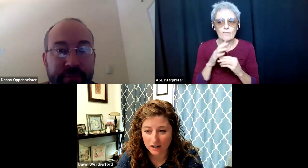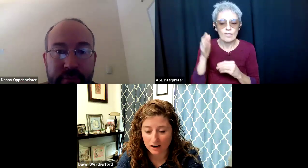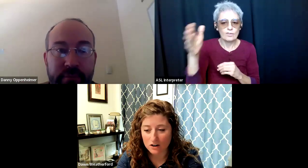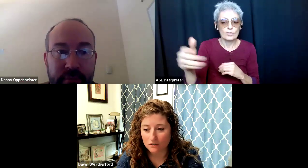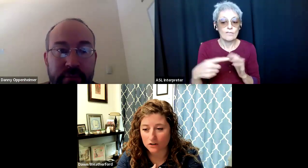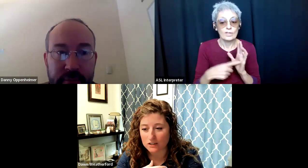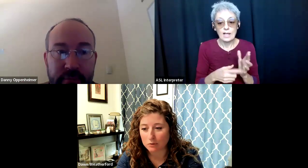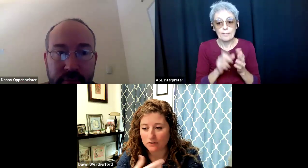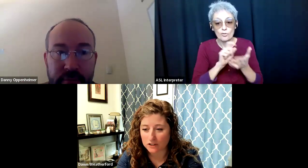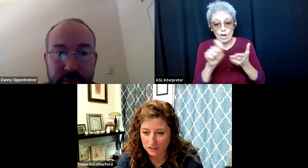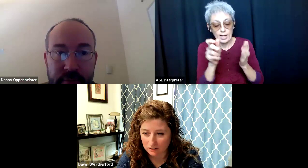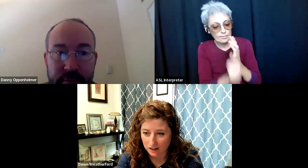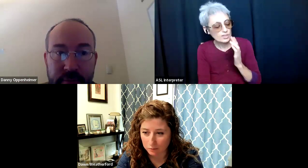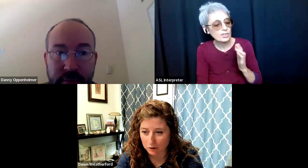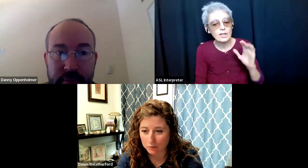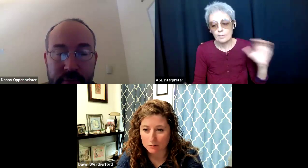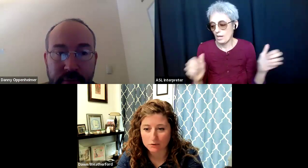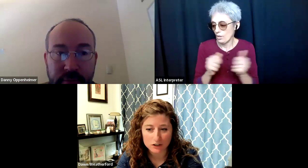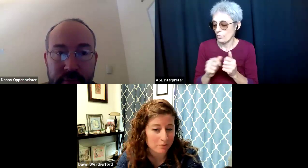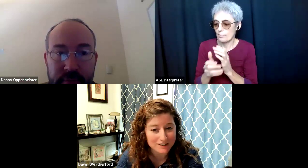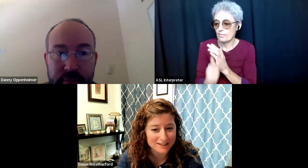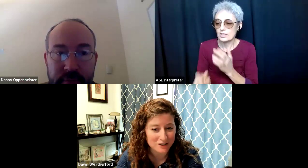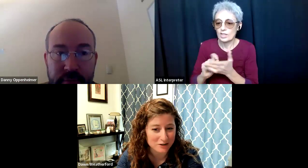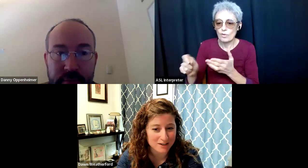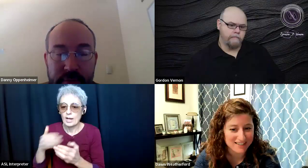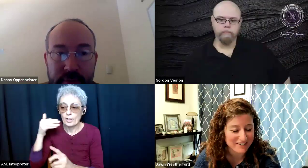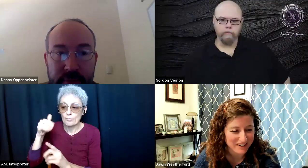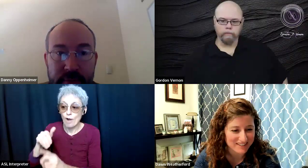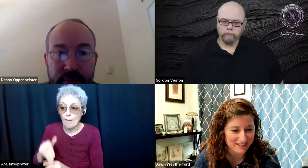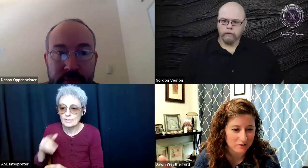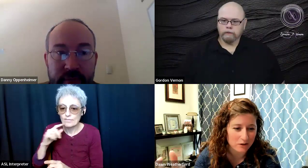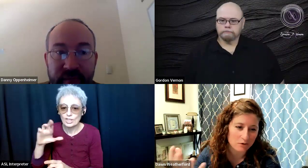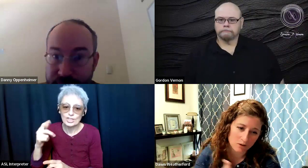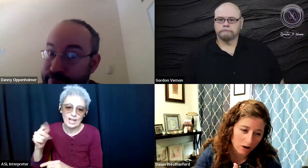because I think these days it's also possible and feasible